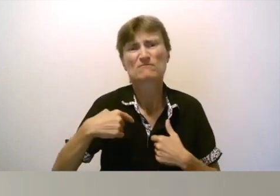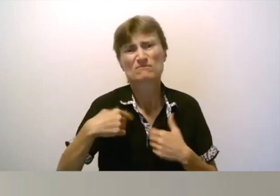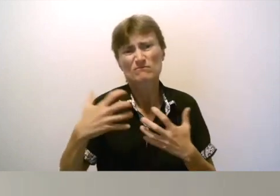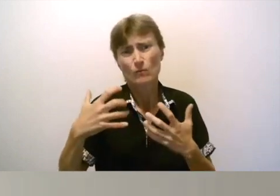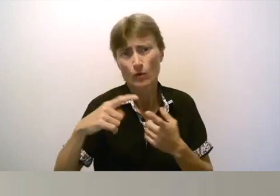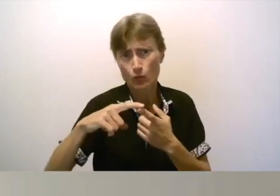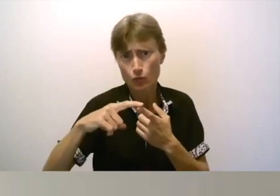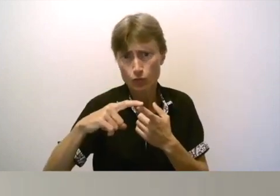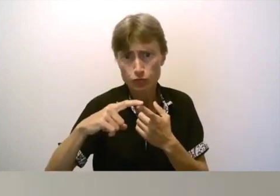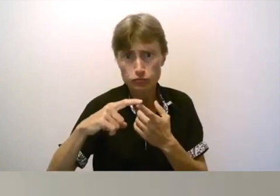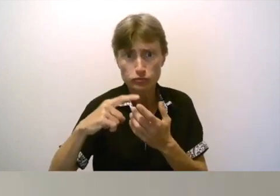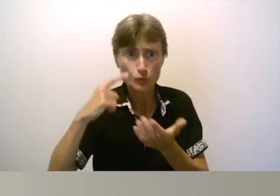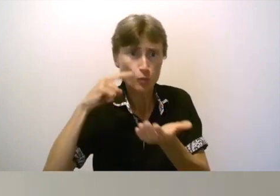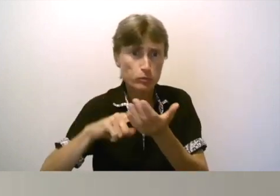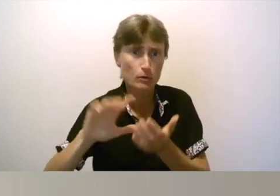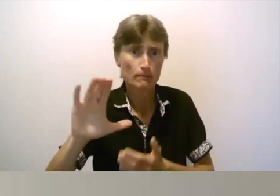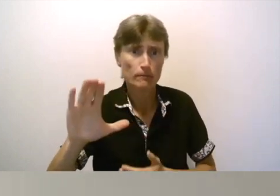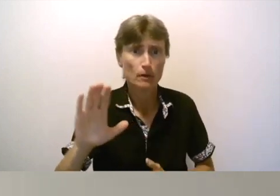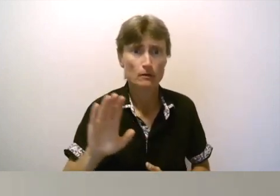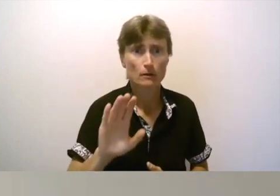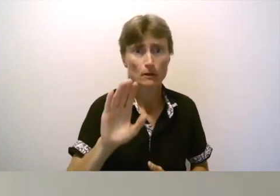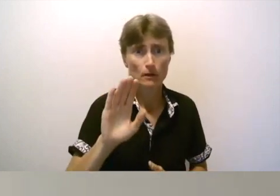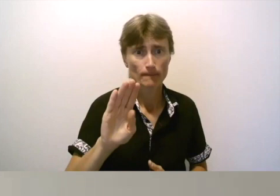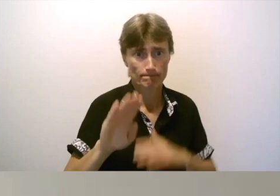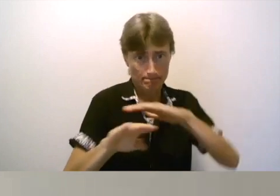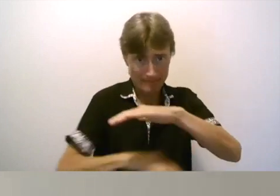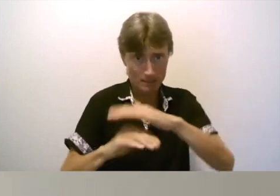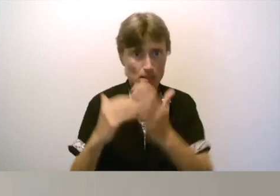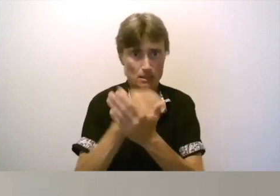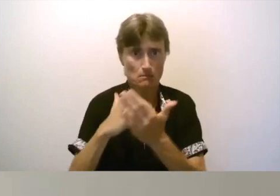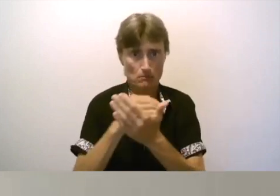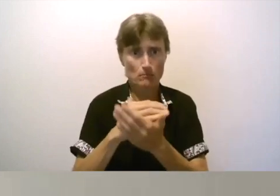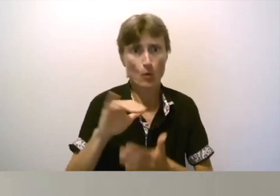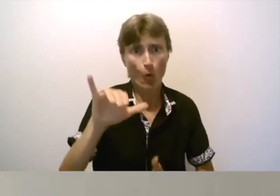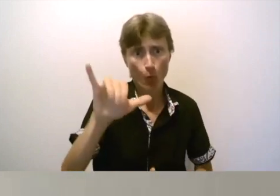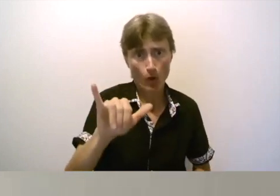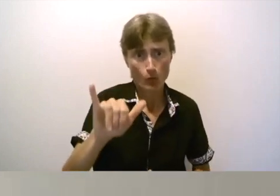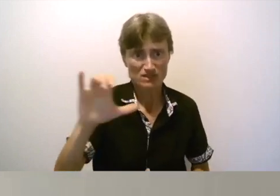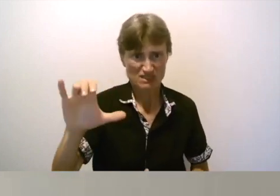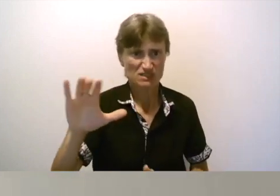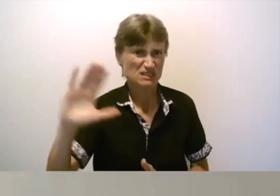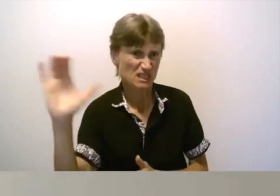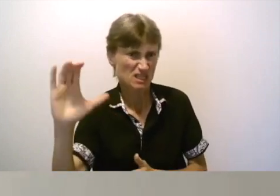the basic income yyc project that i am sort of